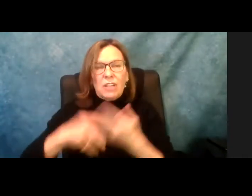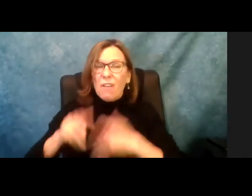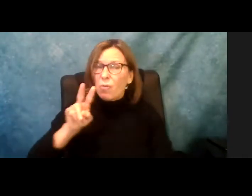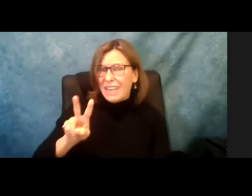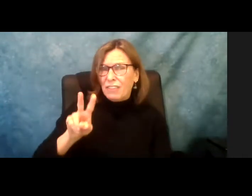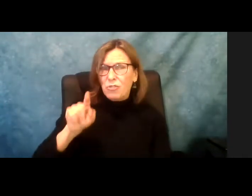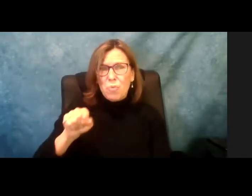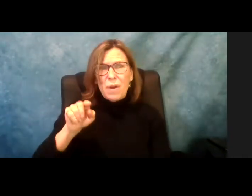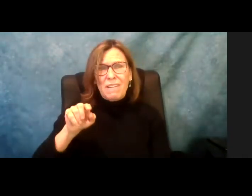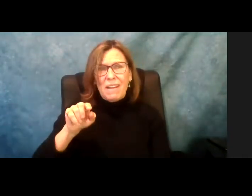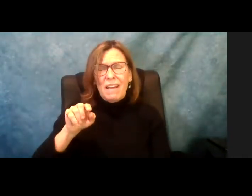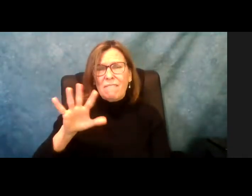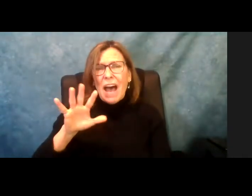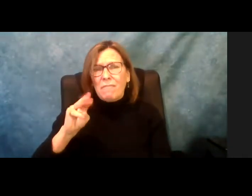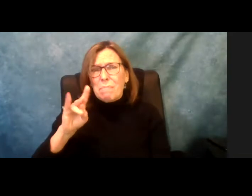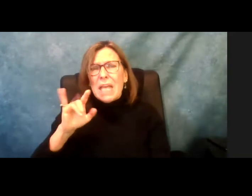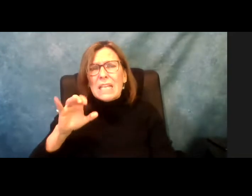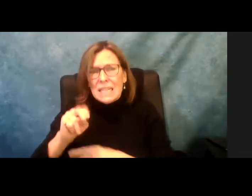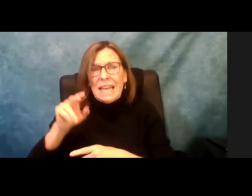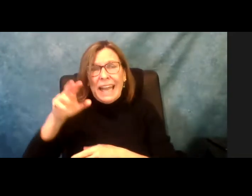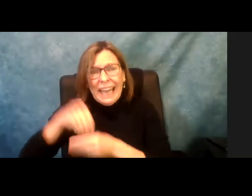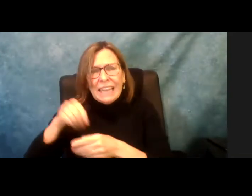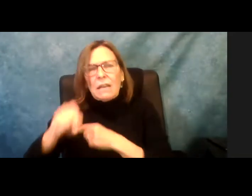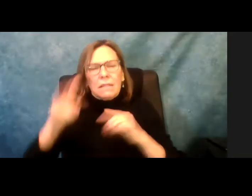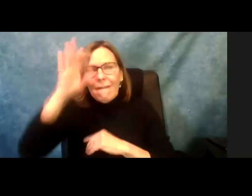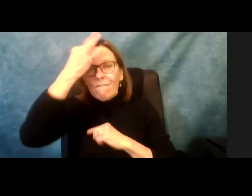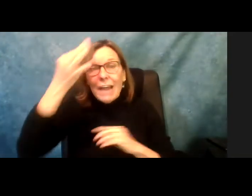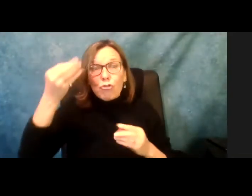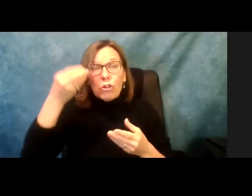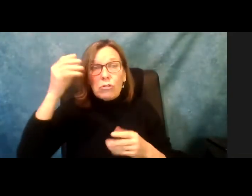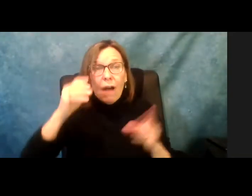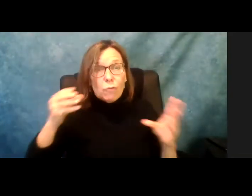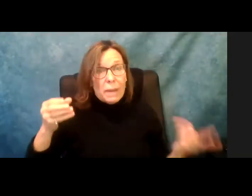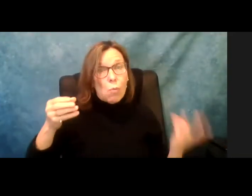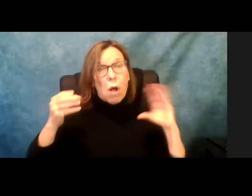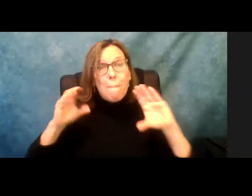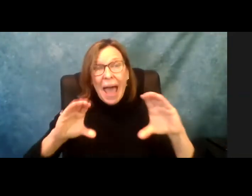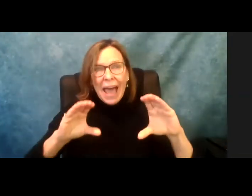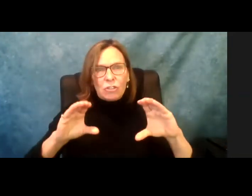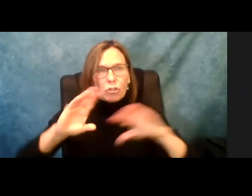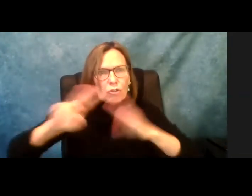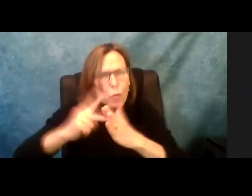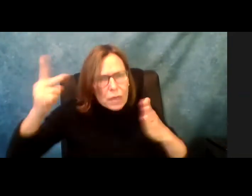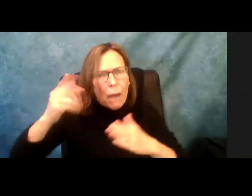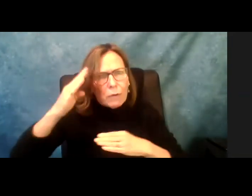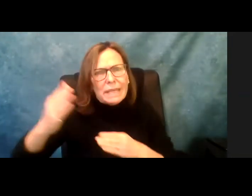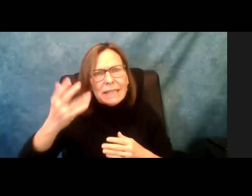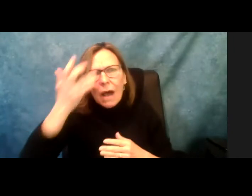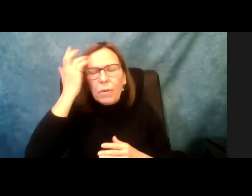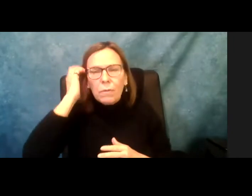has been underrepresented and undercared for in our budget. If we put $2.5 billion in, the Federal Government will match.